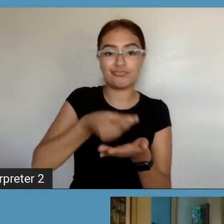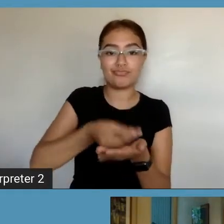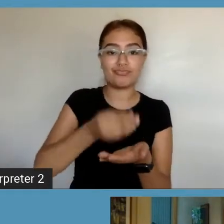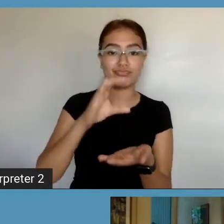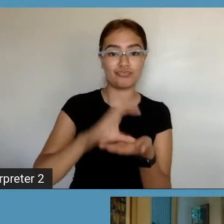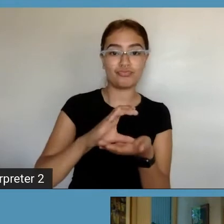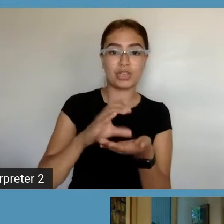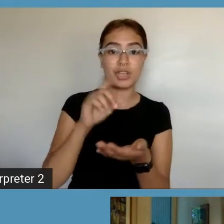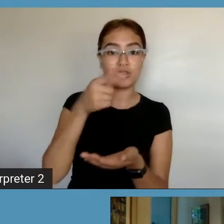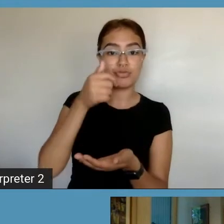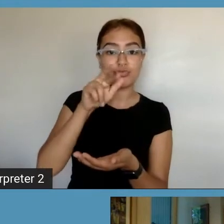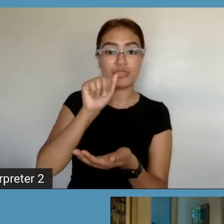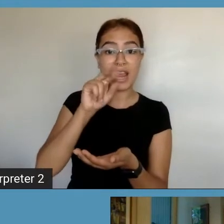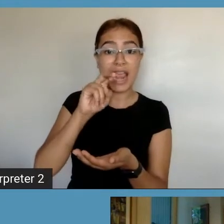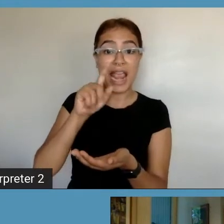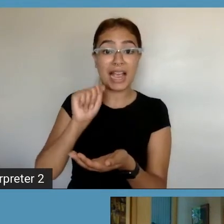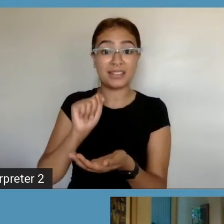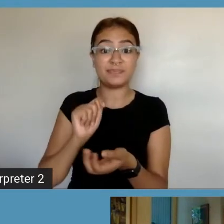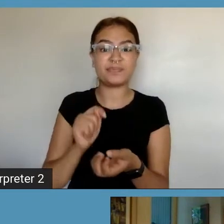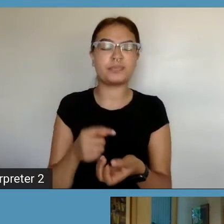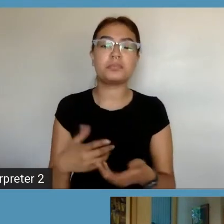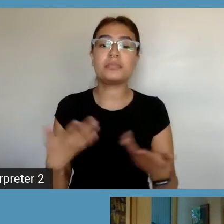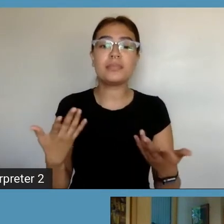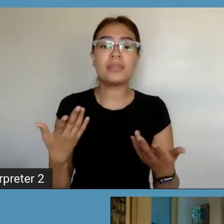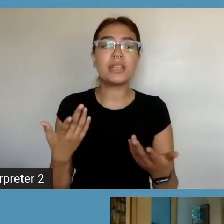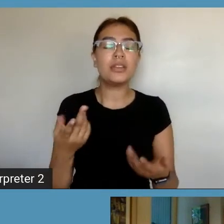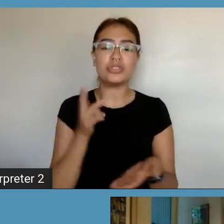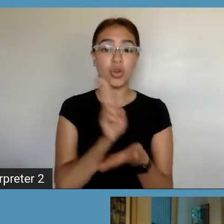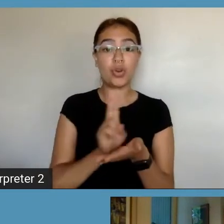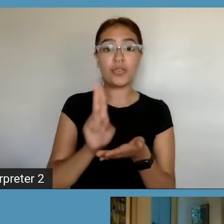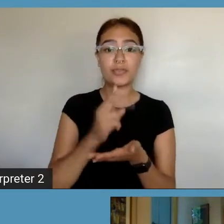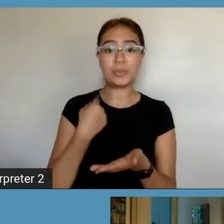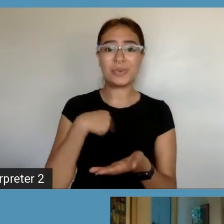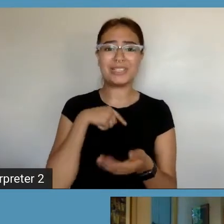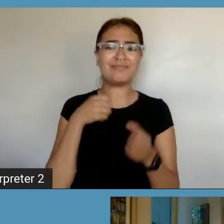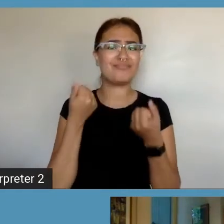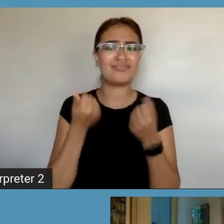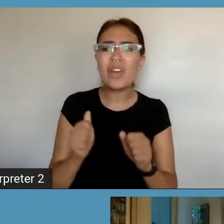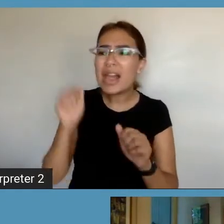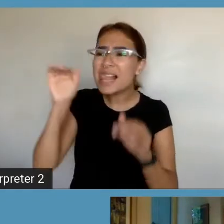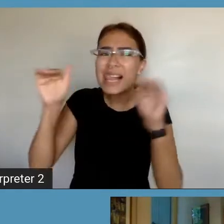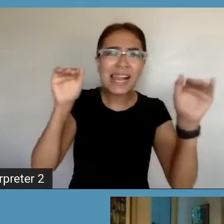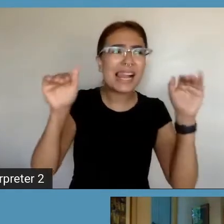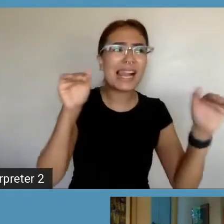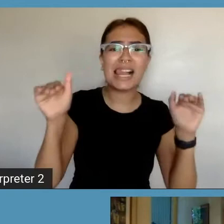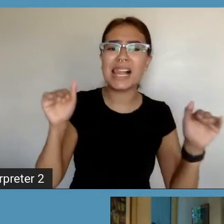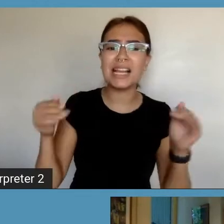go as universities we try to outreach as public library's, we try to outreach and have